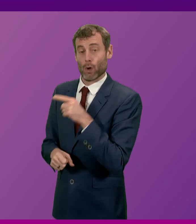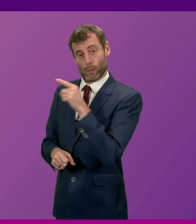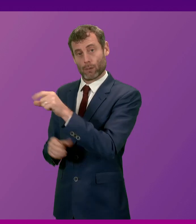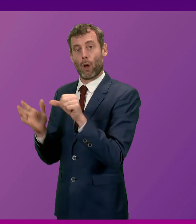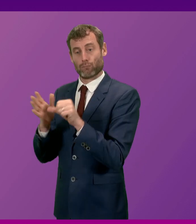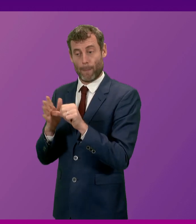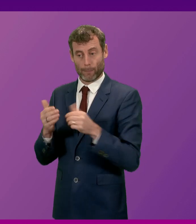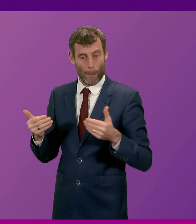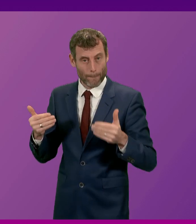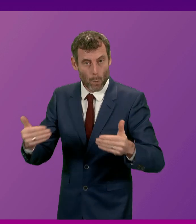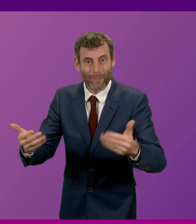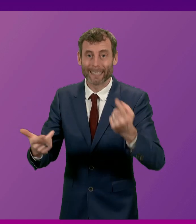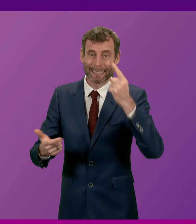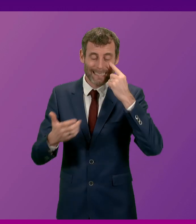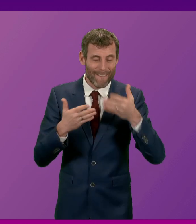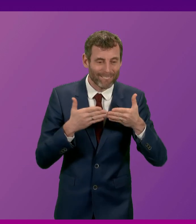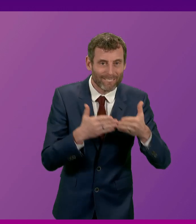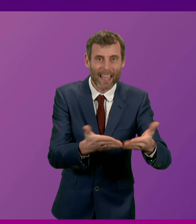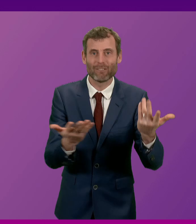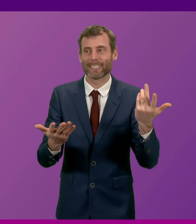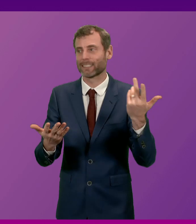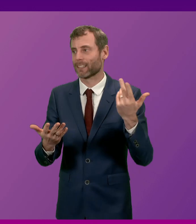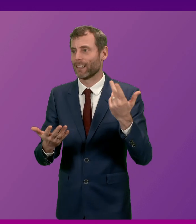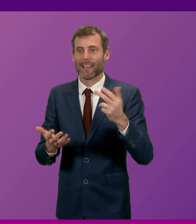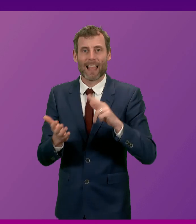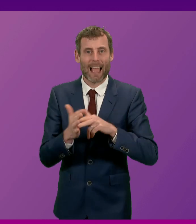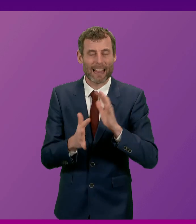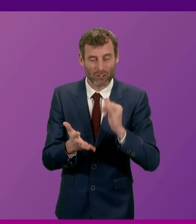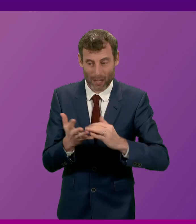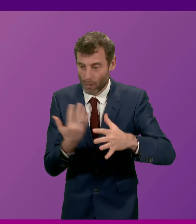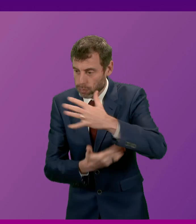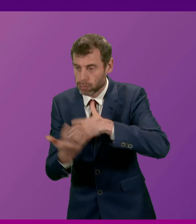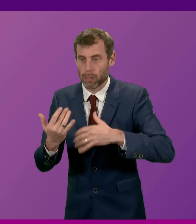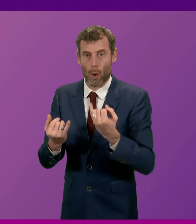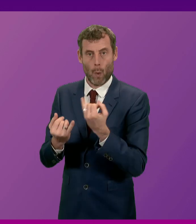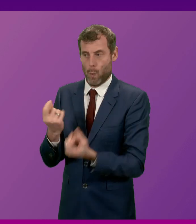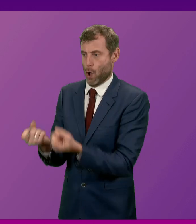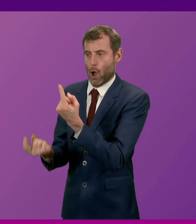fiasco, from the crisis in our NHS to the epidemic of violence and falling standards in our schools,